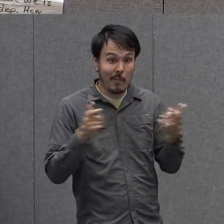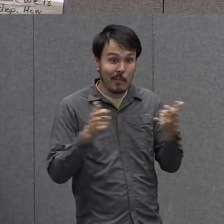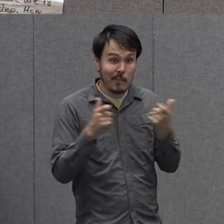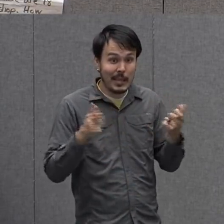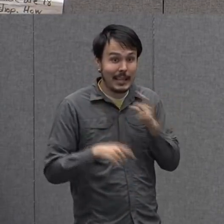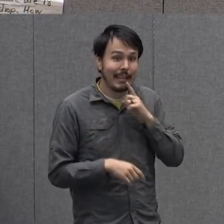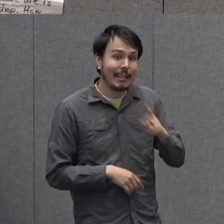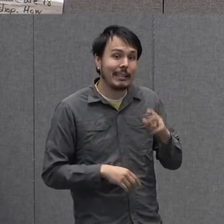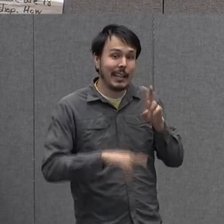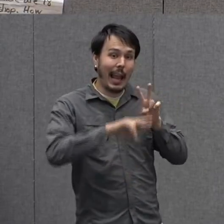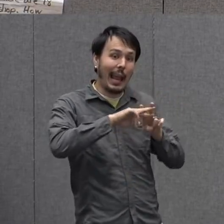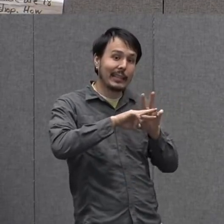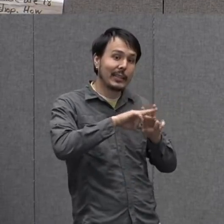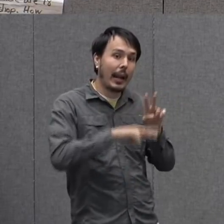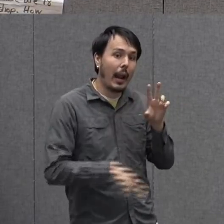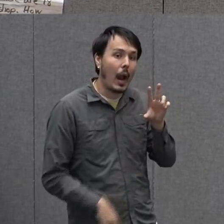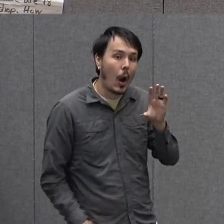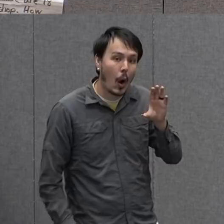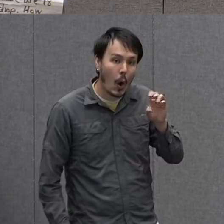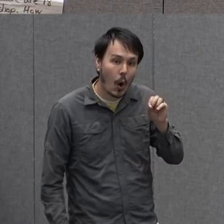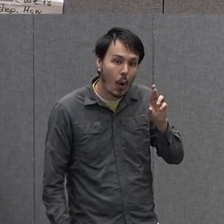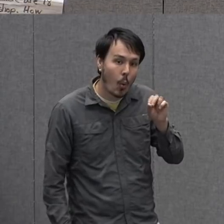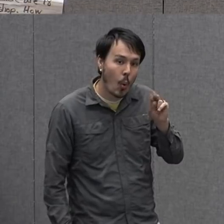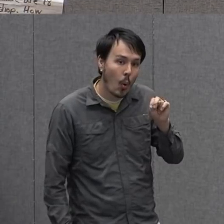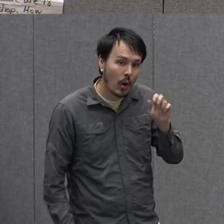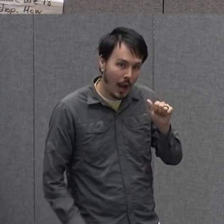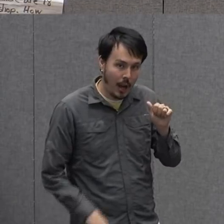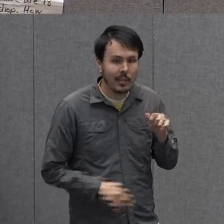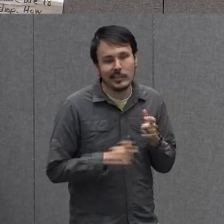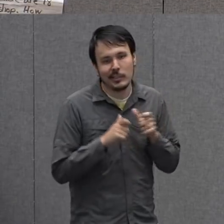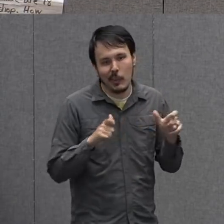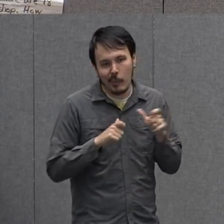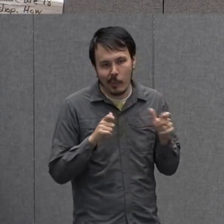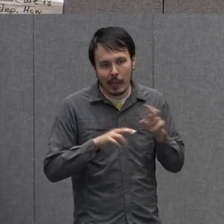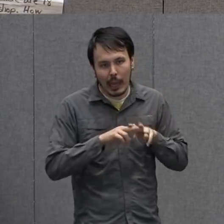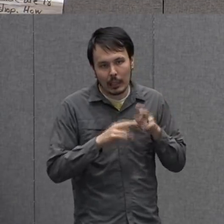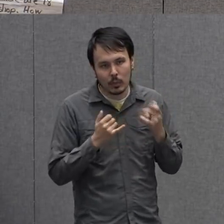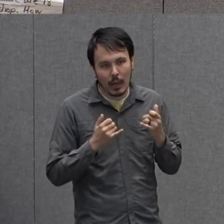So, this tic-tac-toe board is gonna be the backdrop